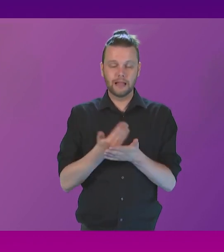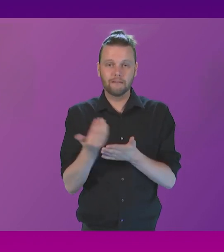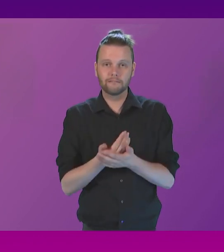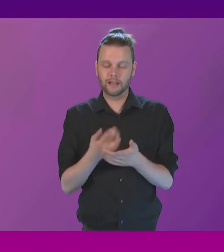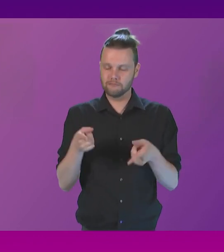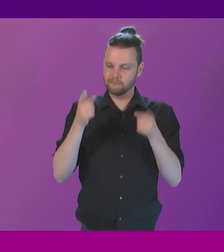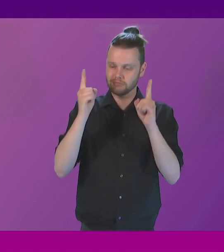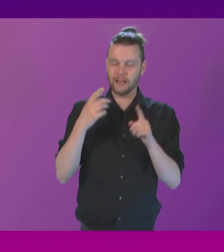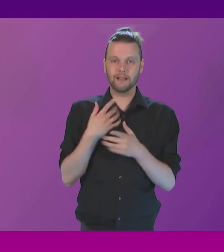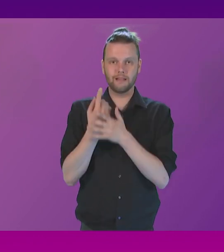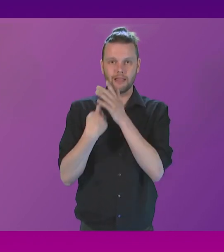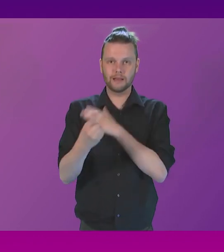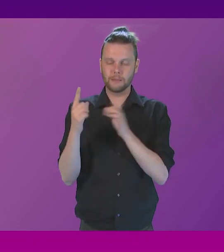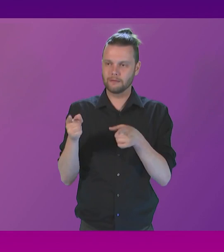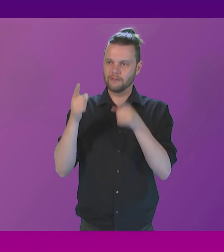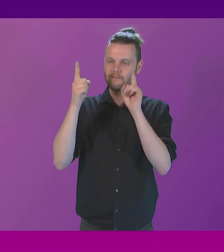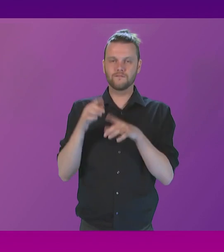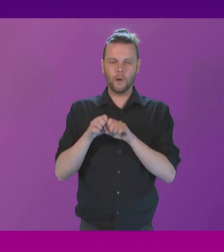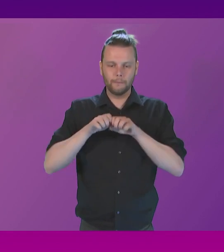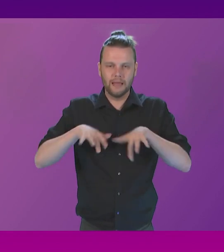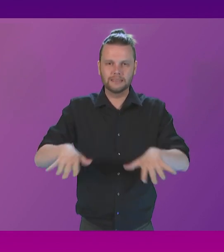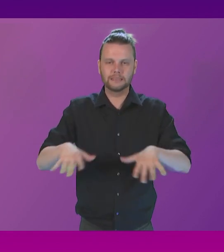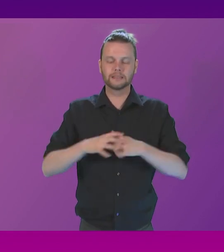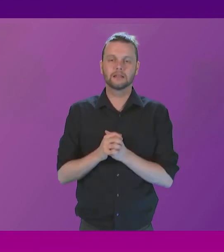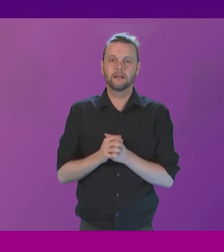independent UK Expert Committee on Pesticides. As the United Kingdom’s